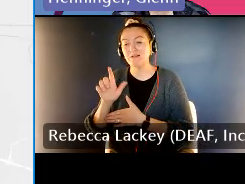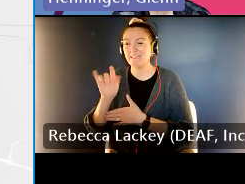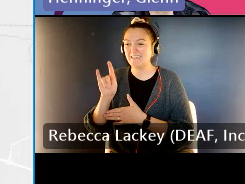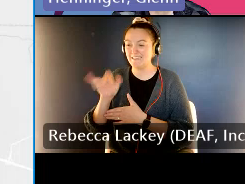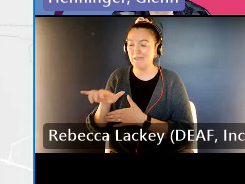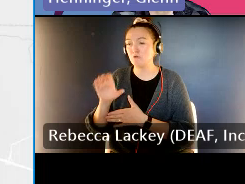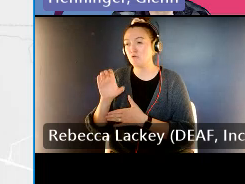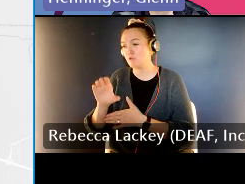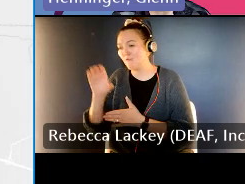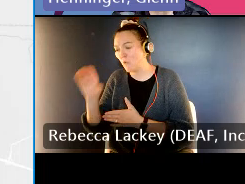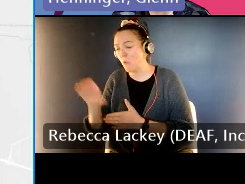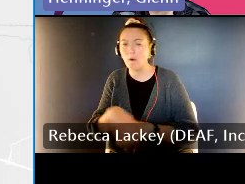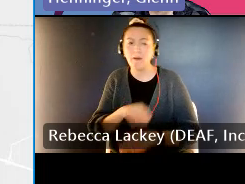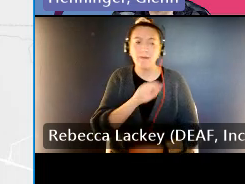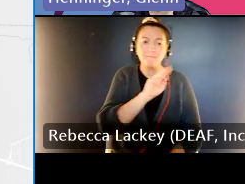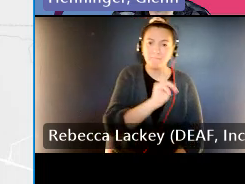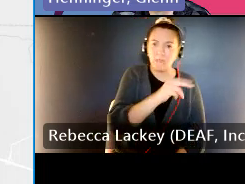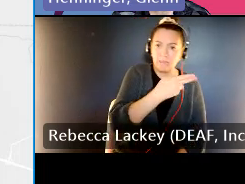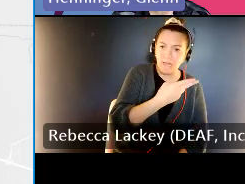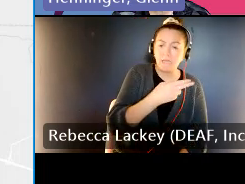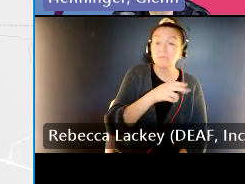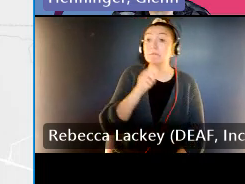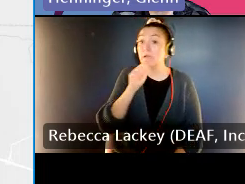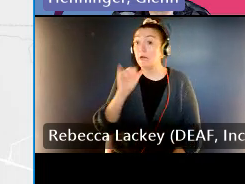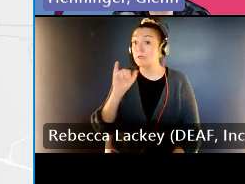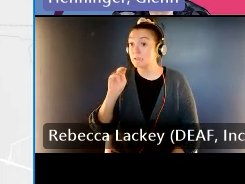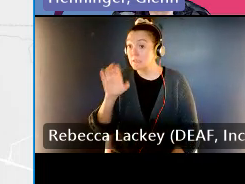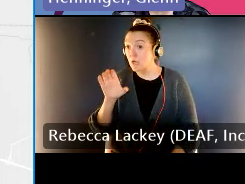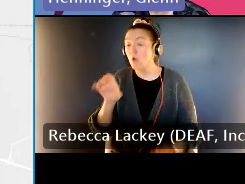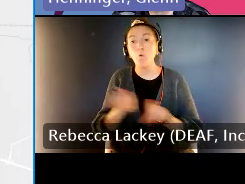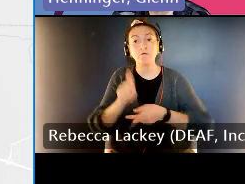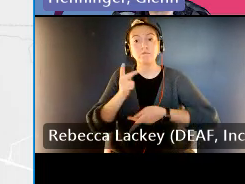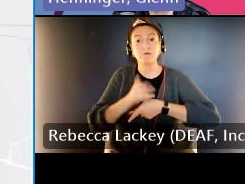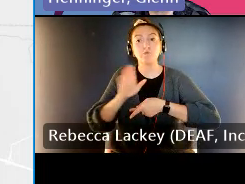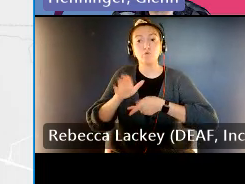But in unincorporated Saint Louis County, we are also the keepers of your subdivision streets.